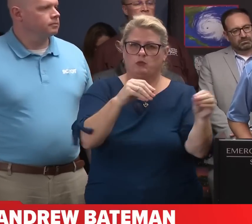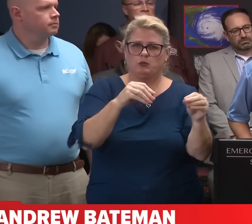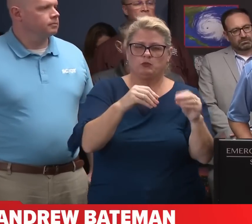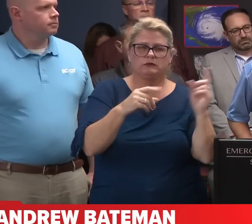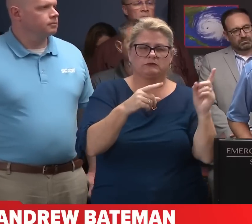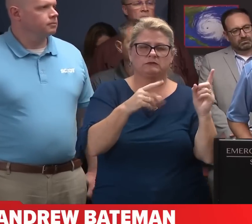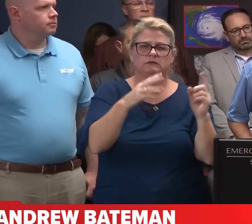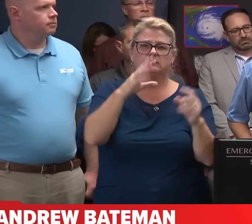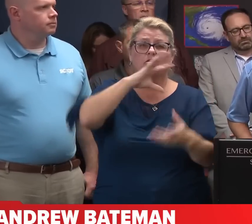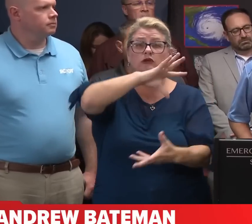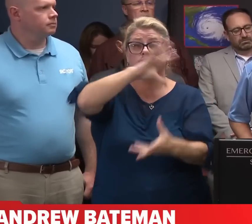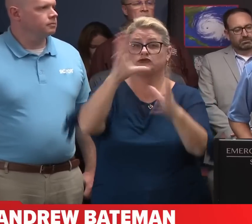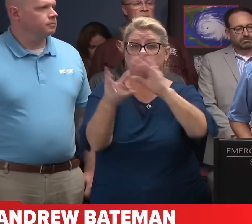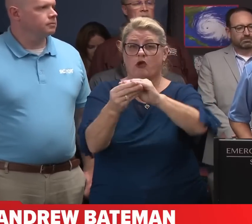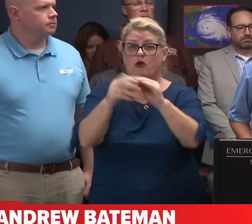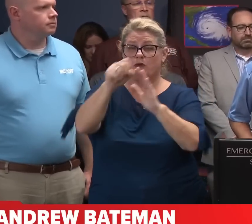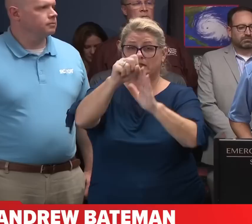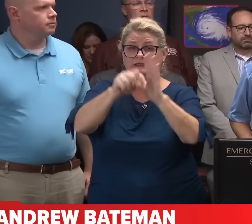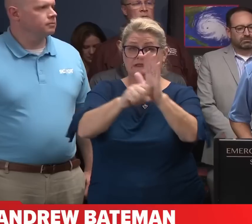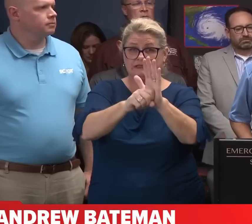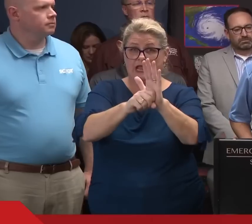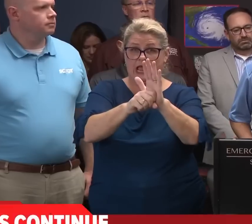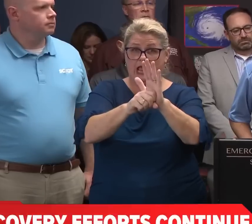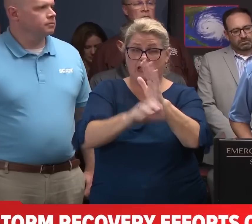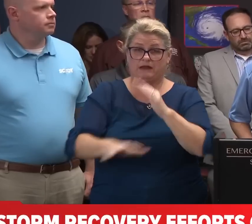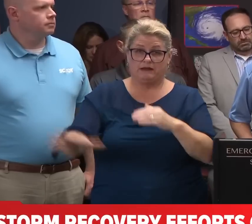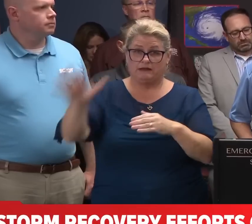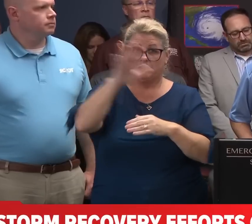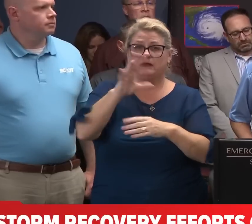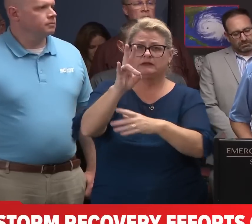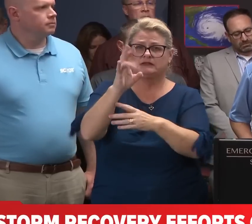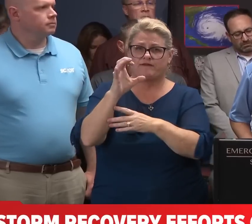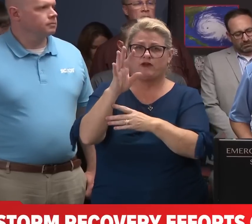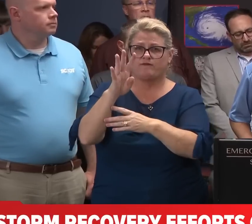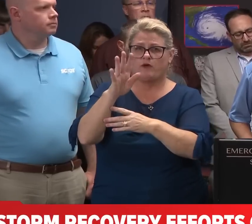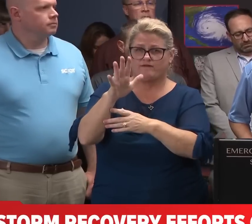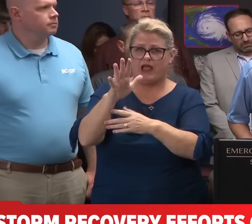Uh The total statewide outages at this point are 745,000,